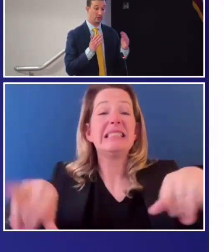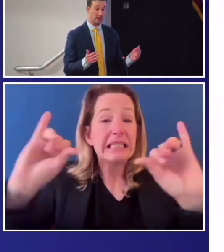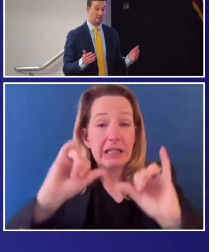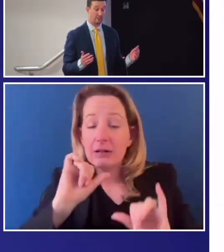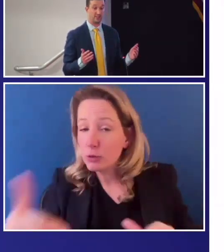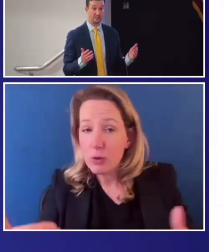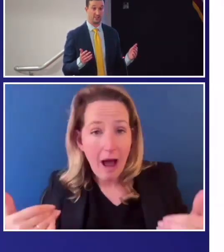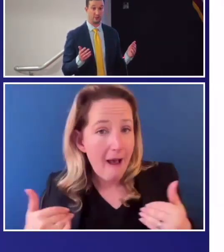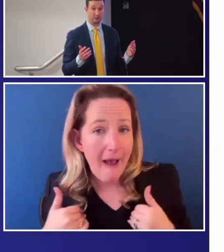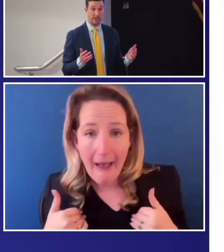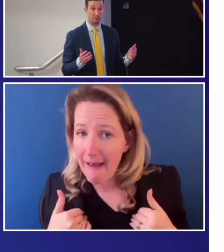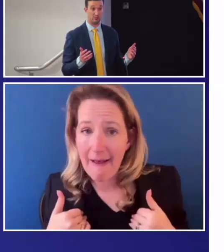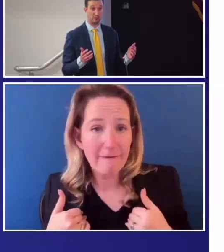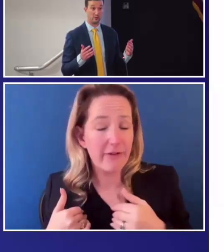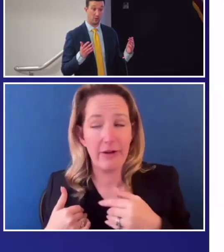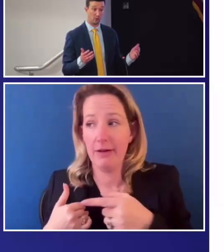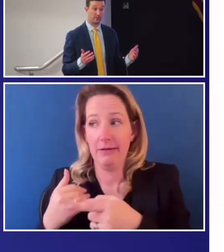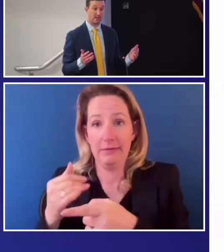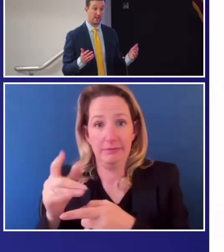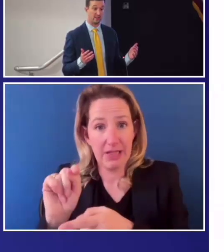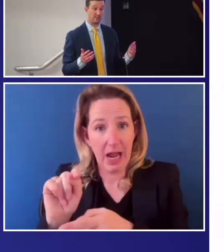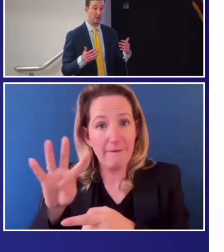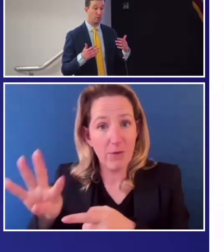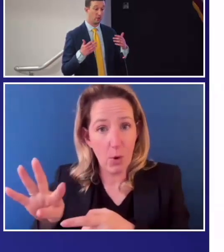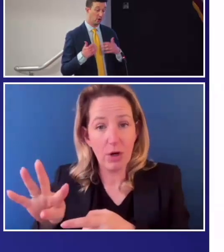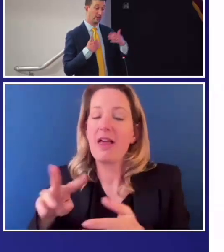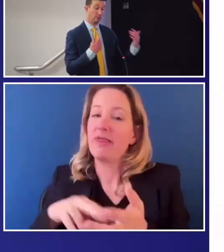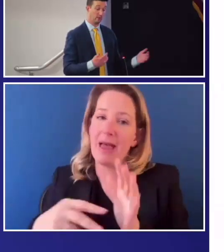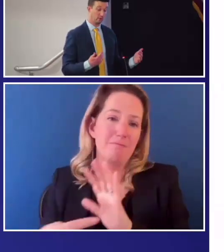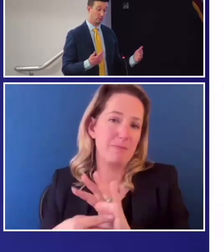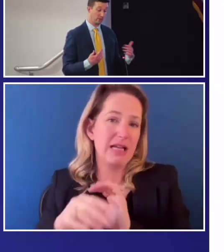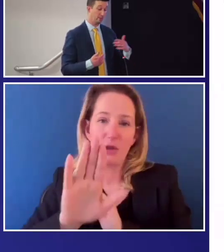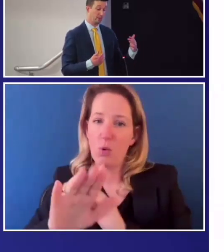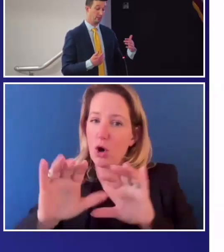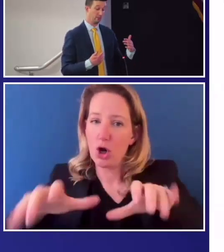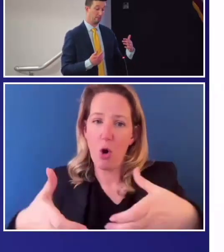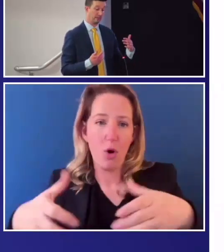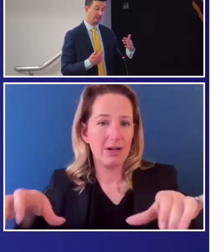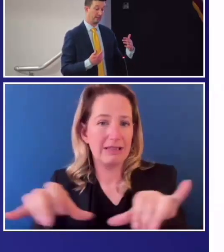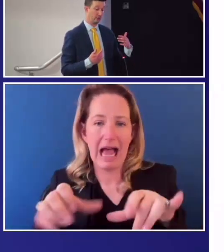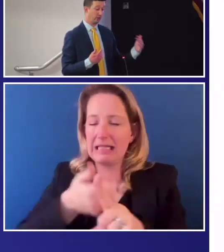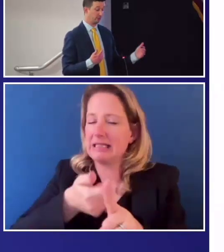do not have a statistically reliable cohort size. We aren't able to -- we would not be able to get an earnings